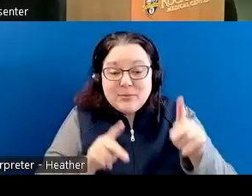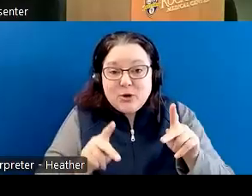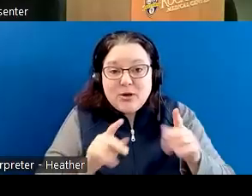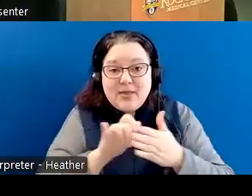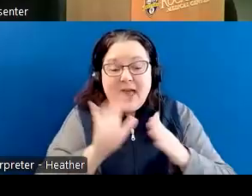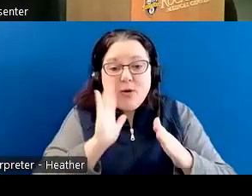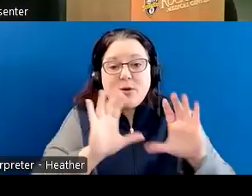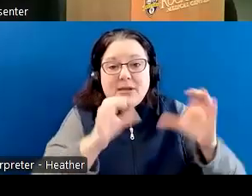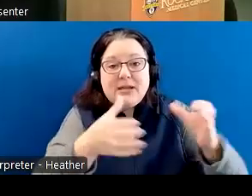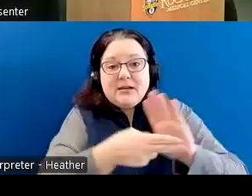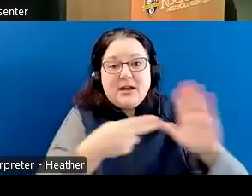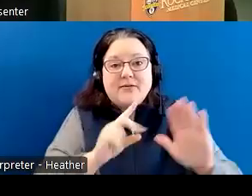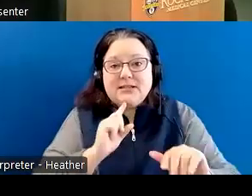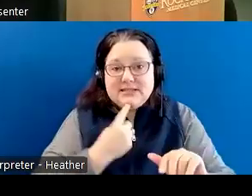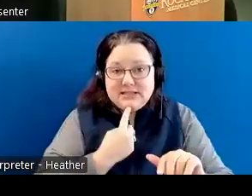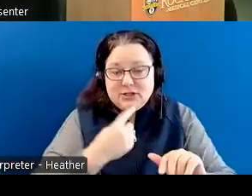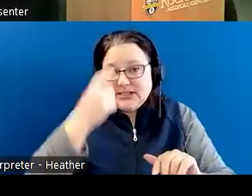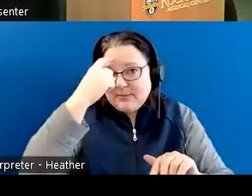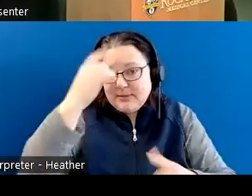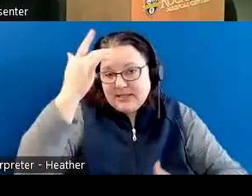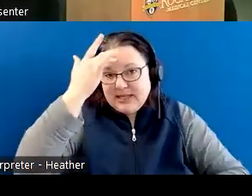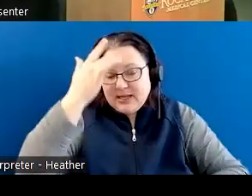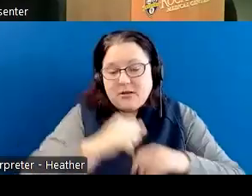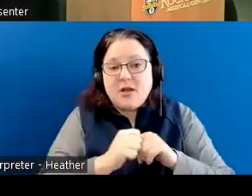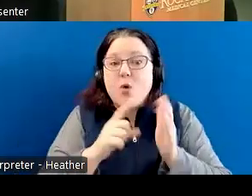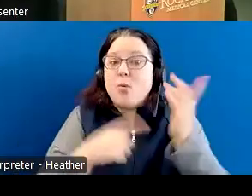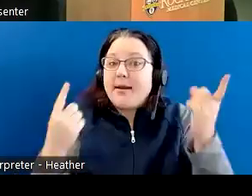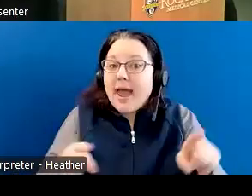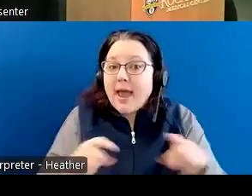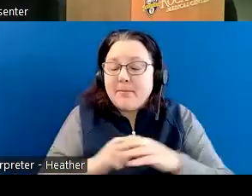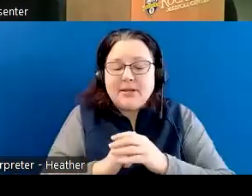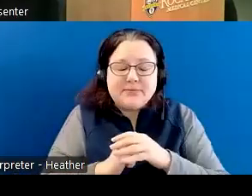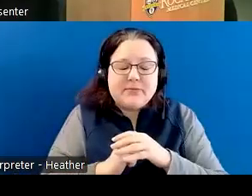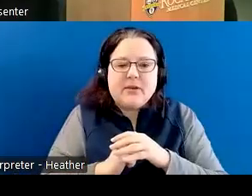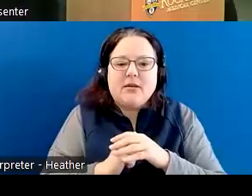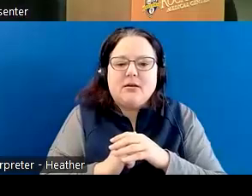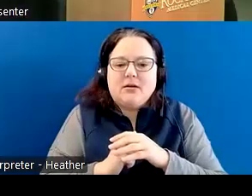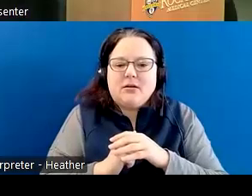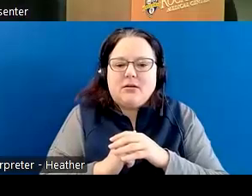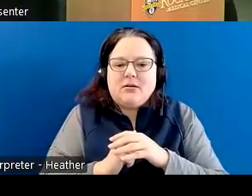a serious and persistent mental illness. And this is in the post uh new freedom commission